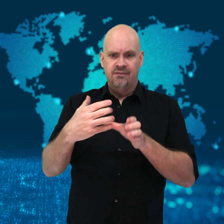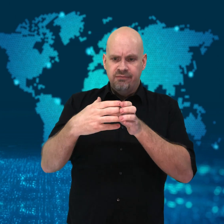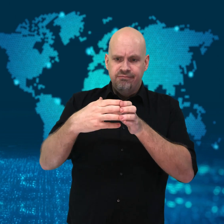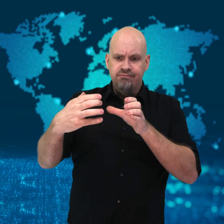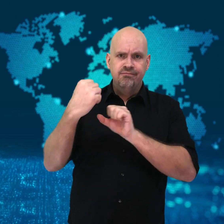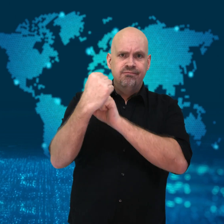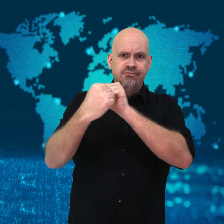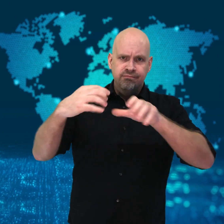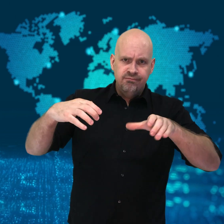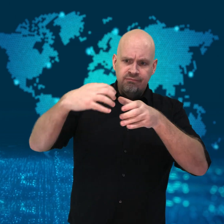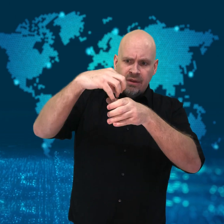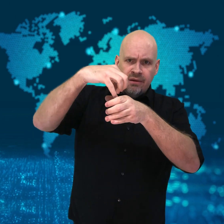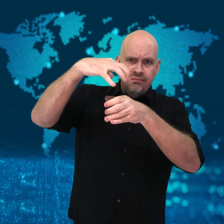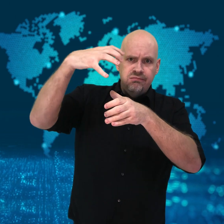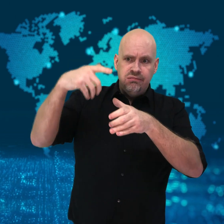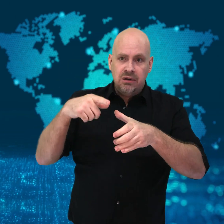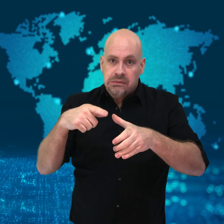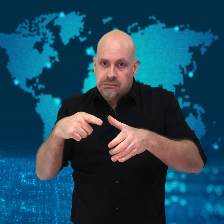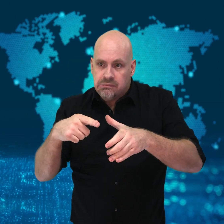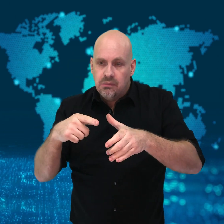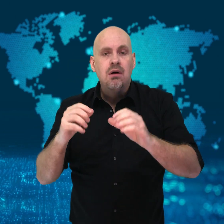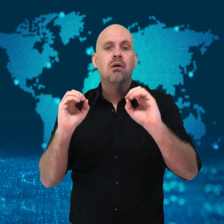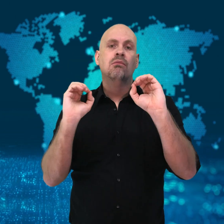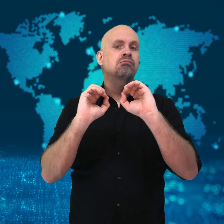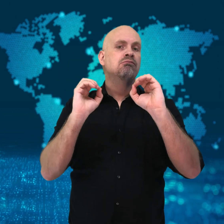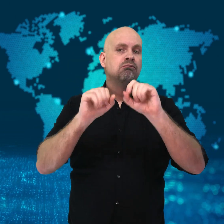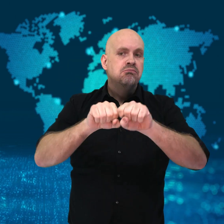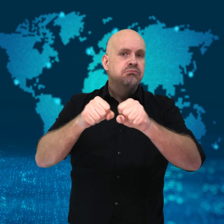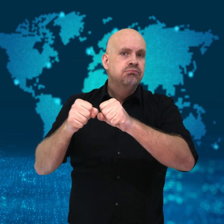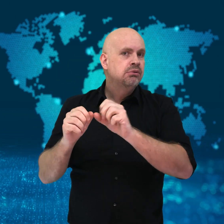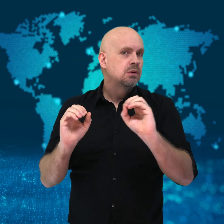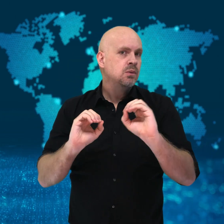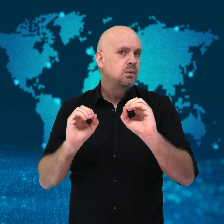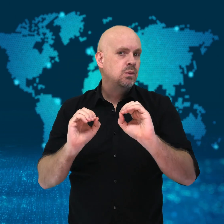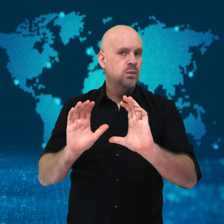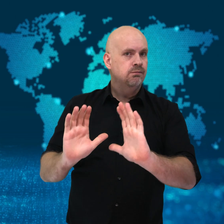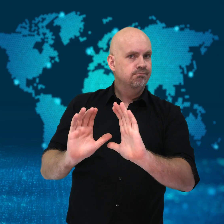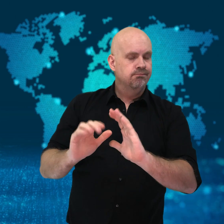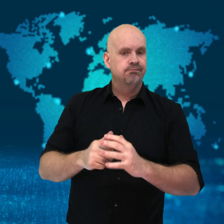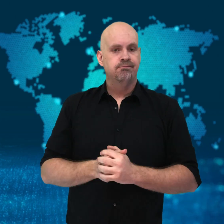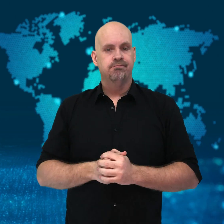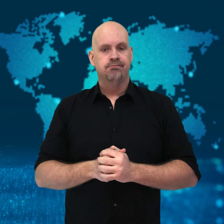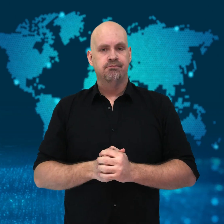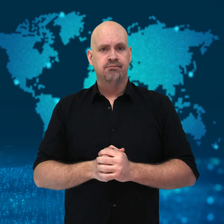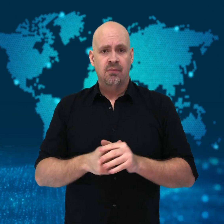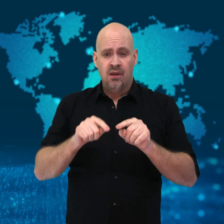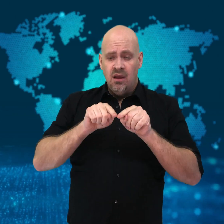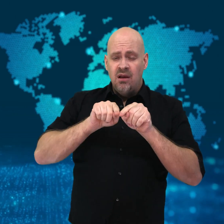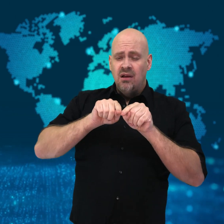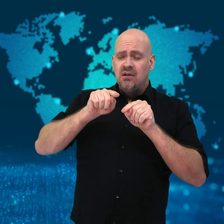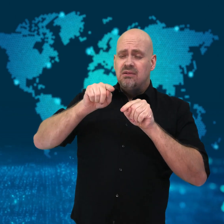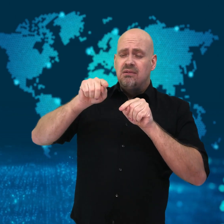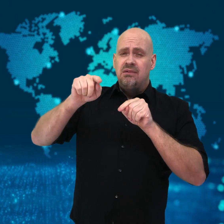Houses and buildings in the country’s capital Tokyo,